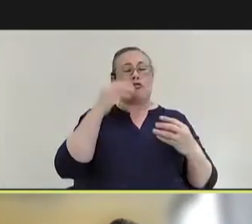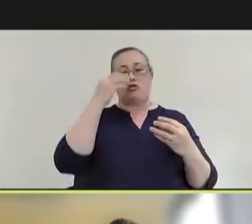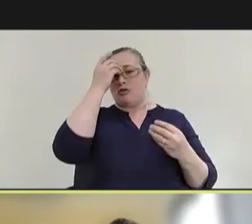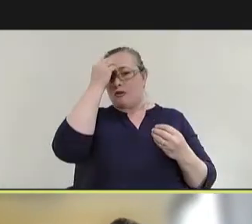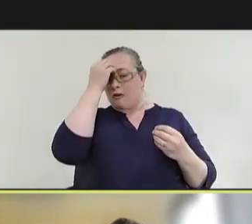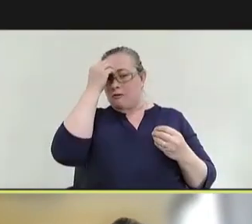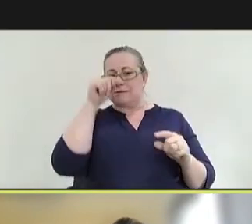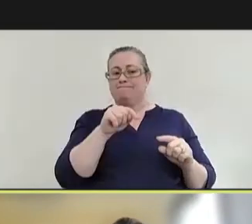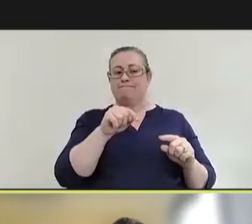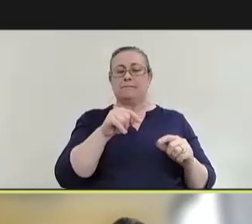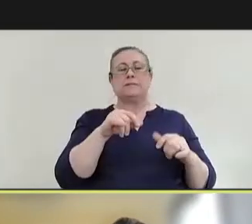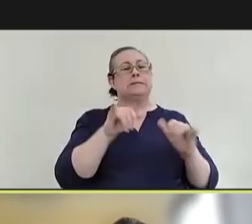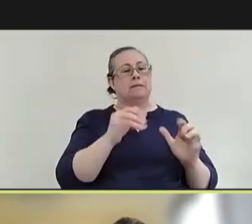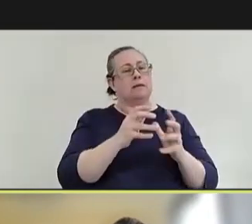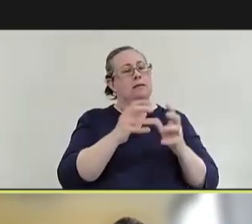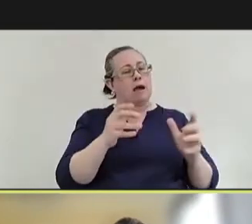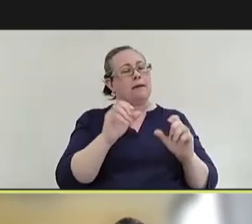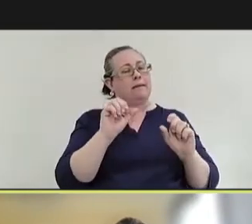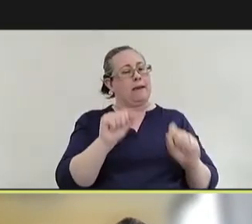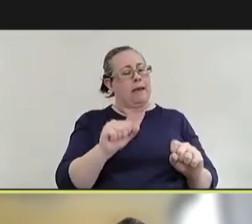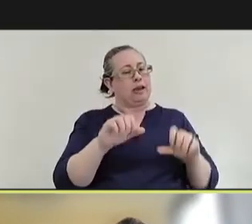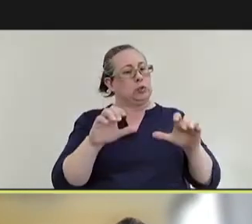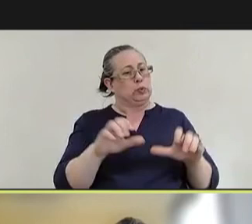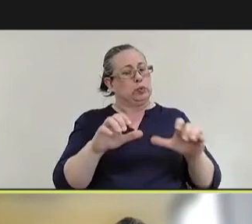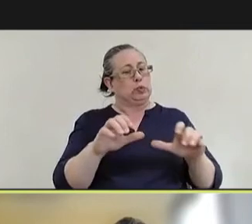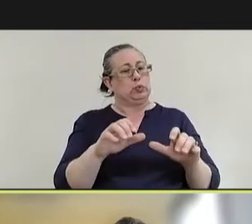there's still a lot that can be done. I think with more improved programs,